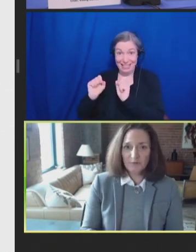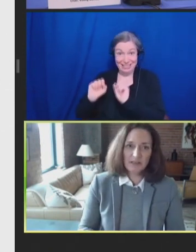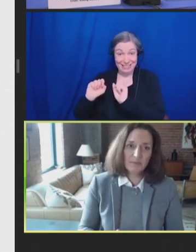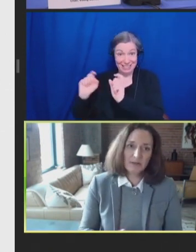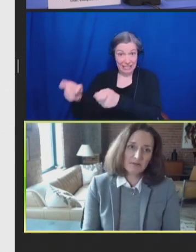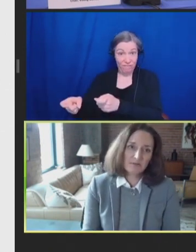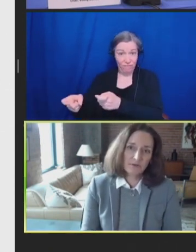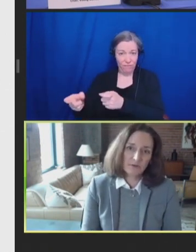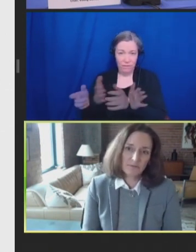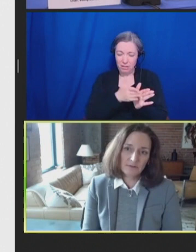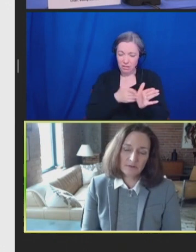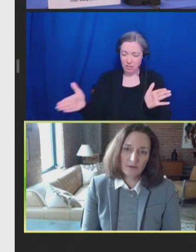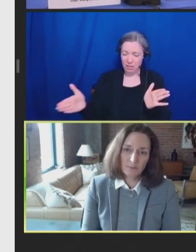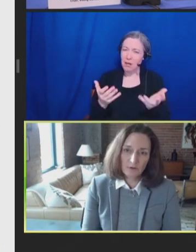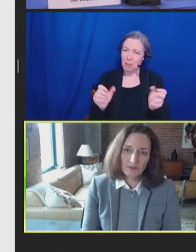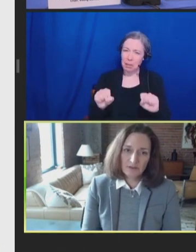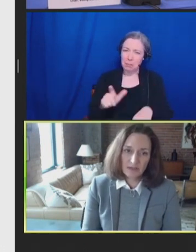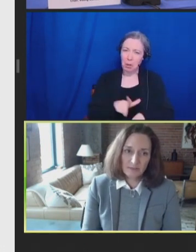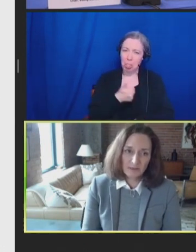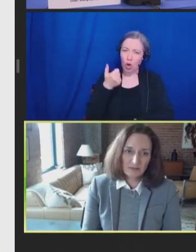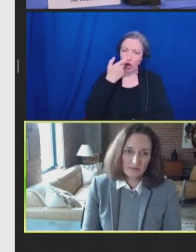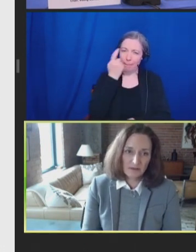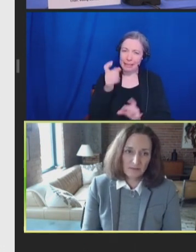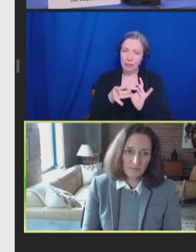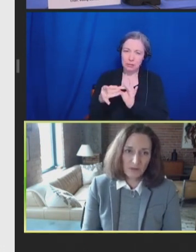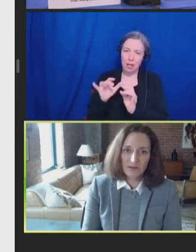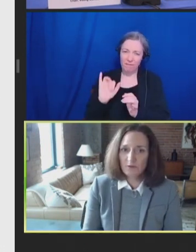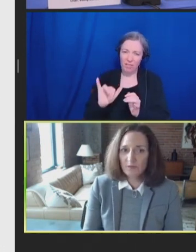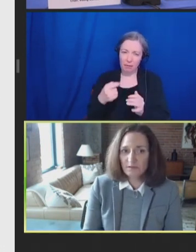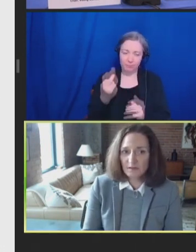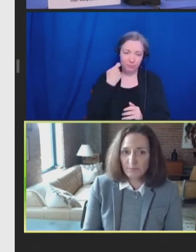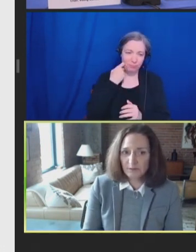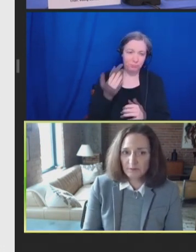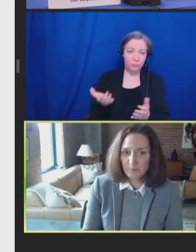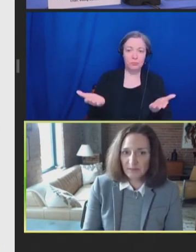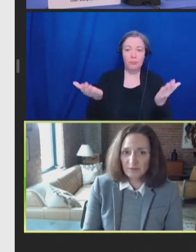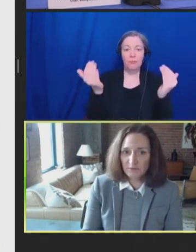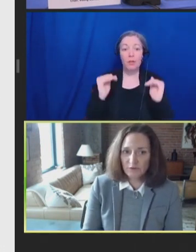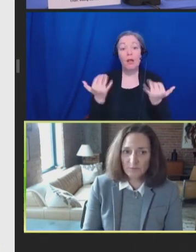And then if we think about this, for instance, born in hospitals, we know that bundled payments